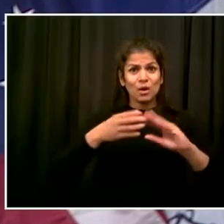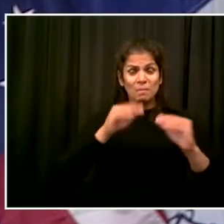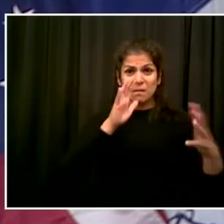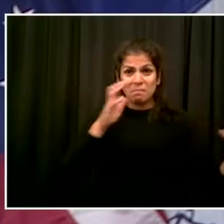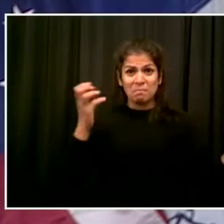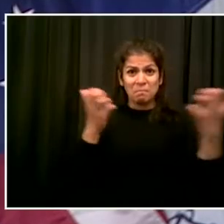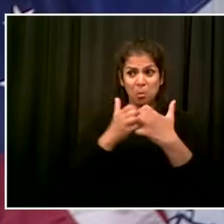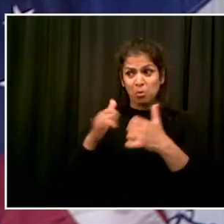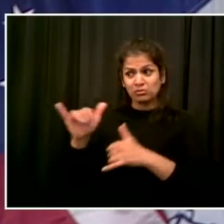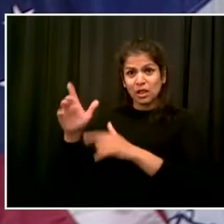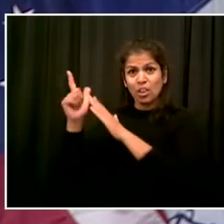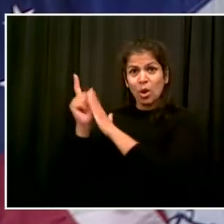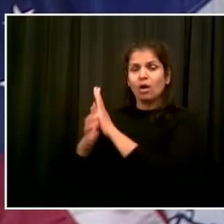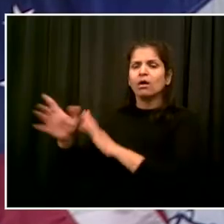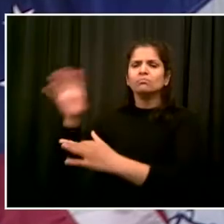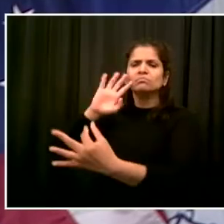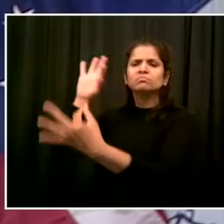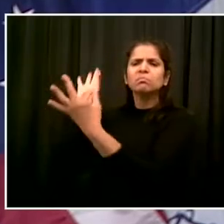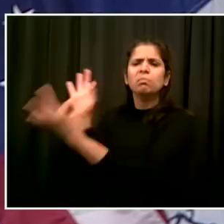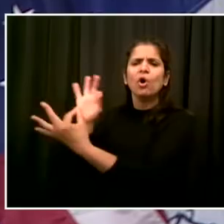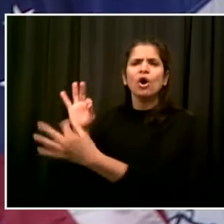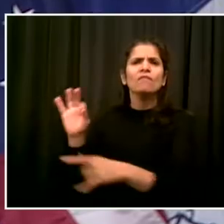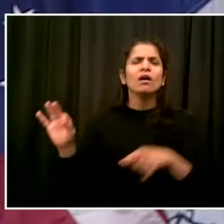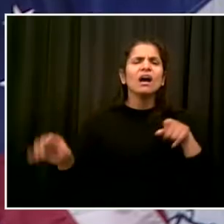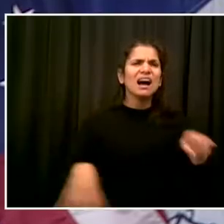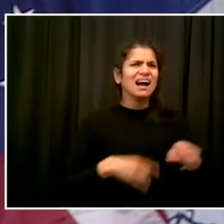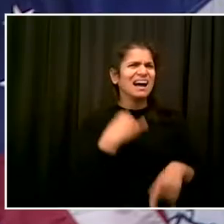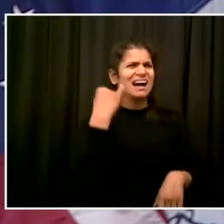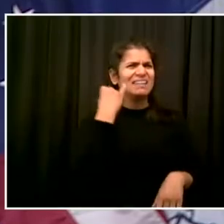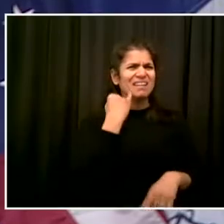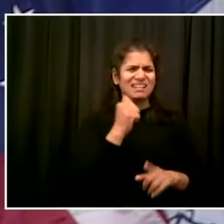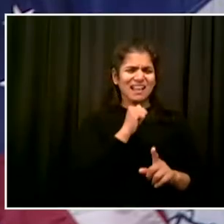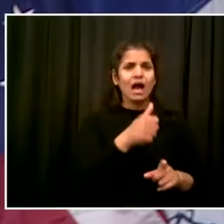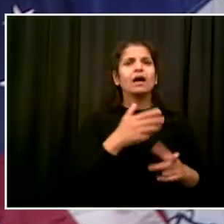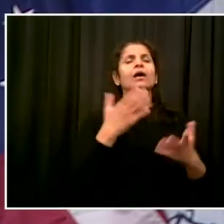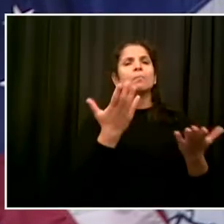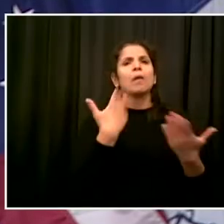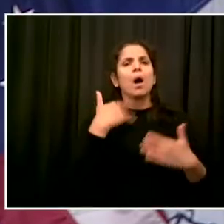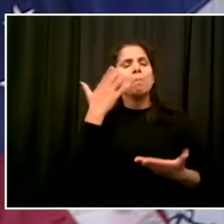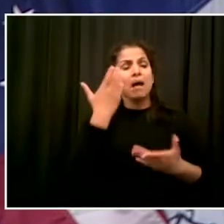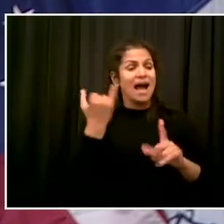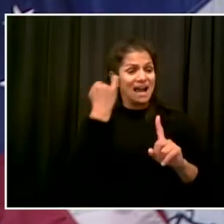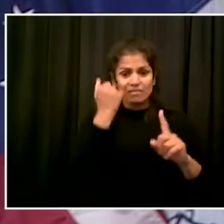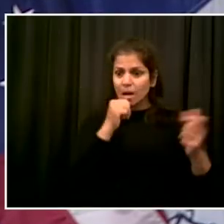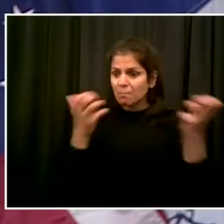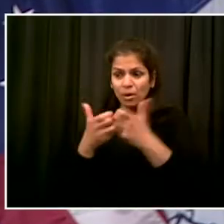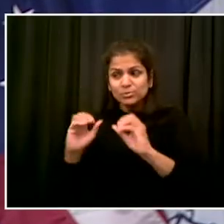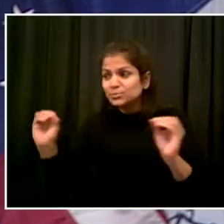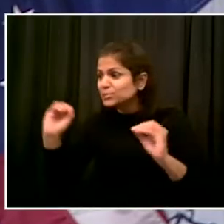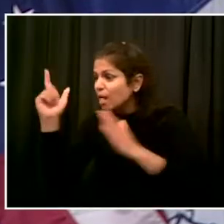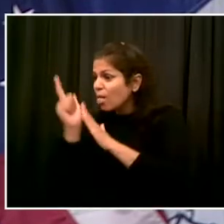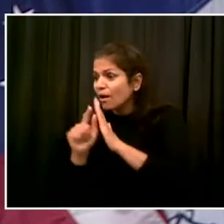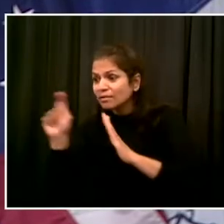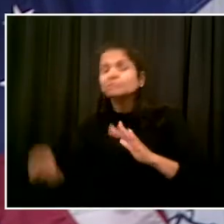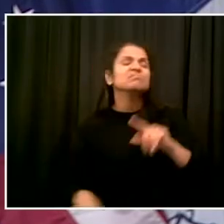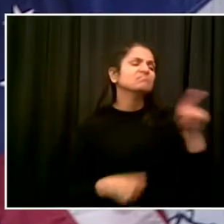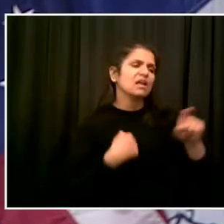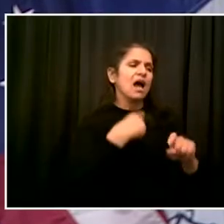COVER THAT APPROPRIATELY, GREAT. IF THEY DON'T, I THINK THE NOTION OF CREATING A NEW CATEGORY